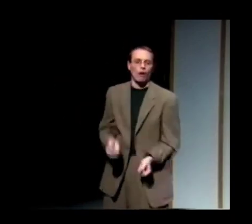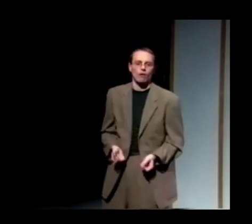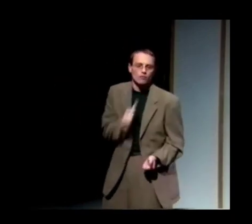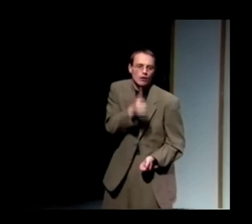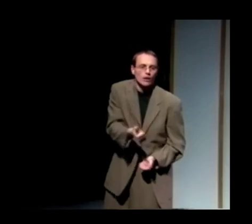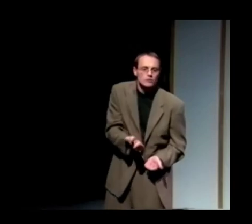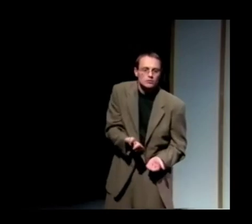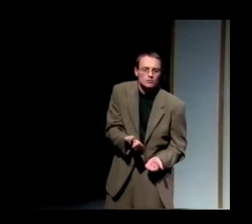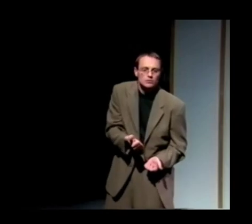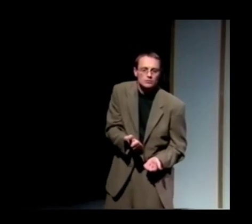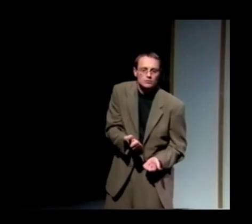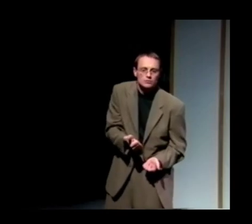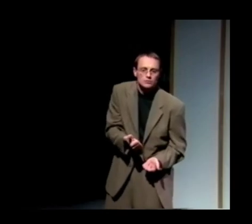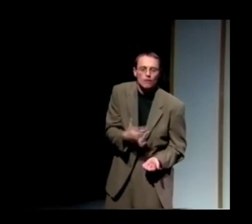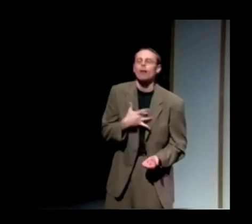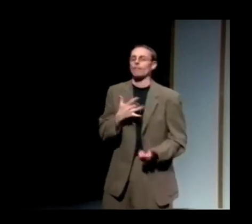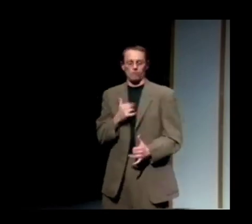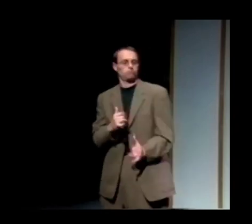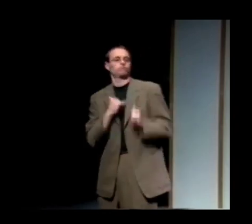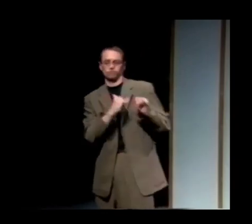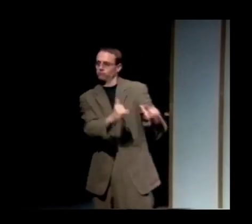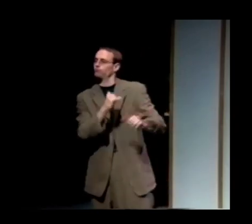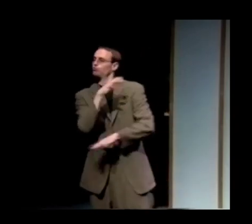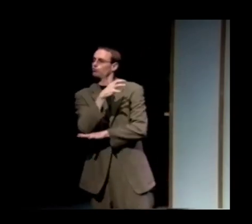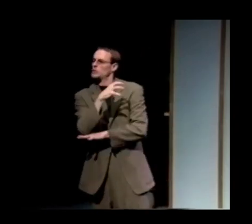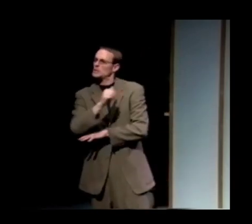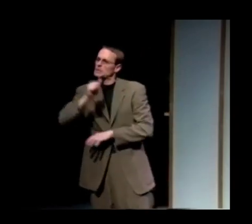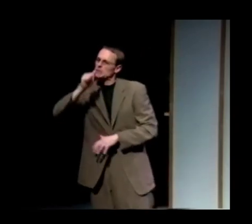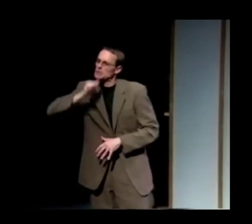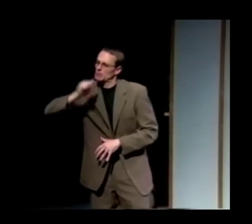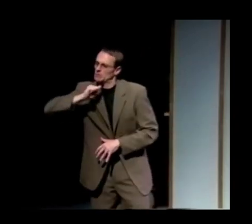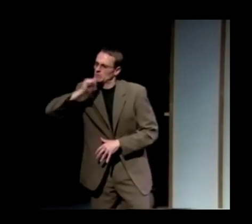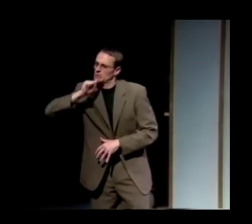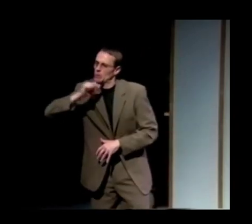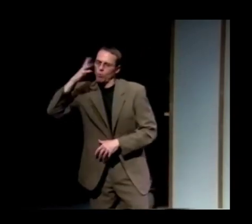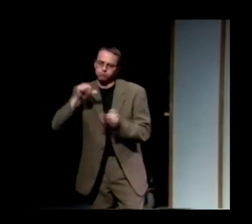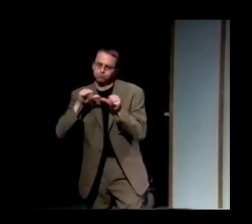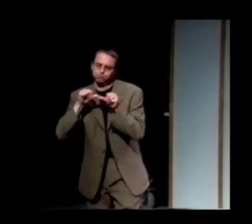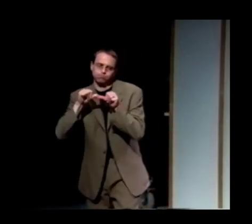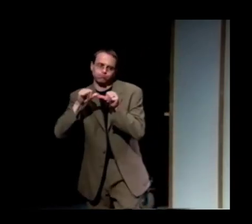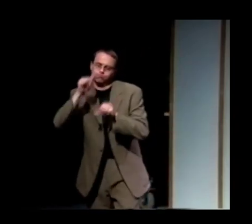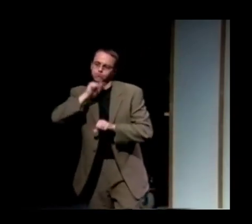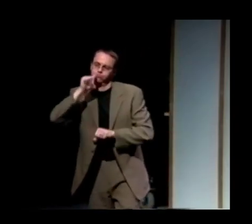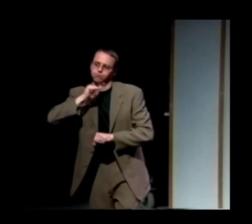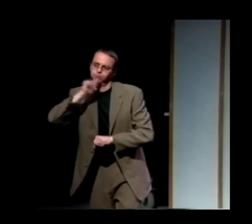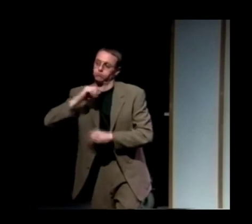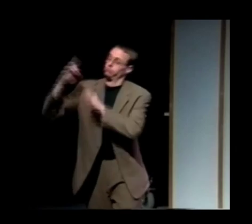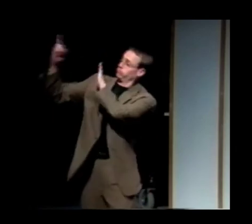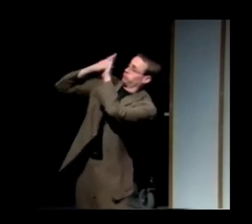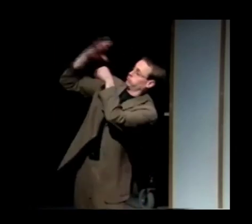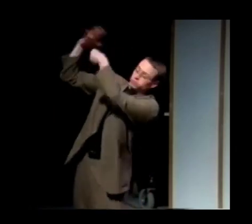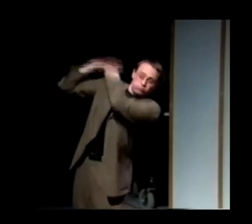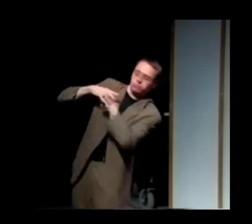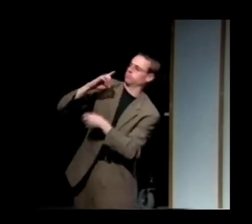AND THAT THERE WAS AN OBLONG TREE THERE. HE IDENTIFIED WITH THE TREE, THE STRUGGLE OF THE TREE AGAINST THE WINDS